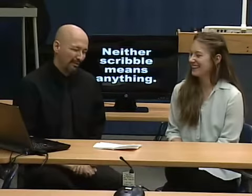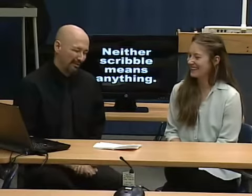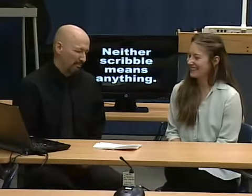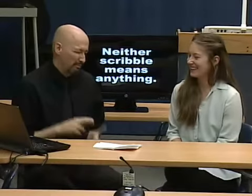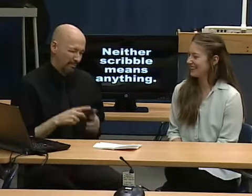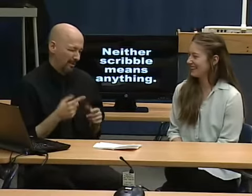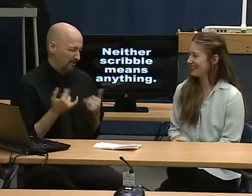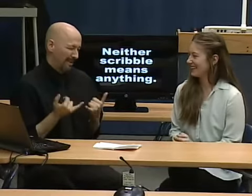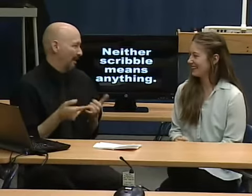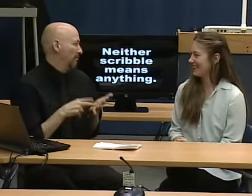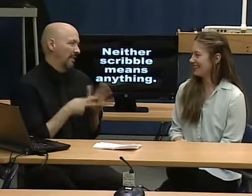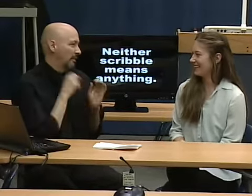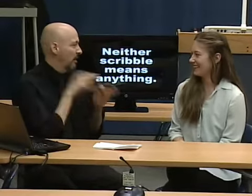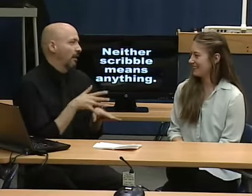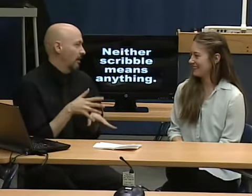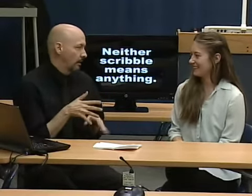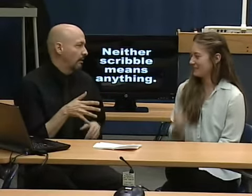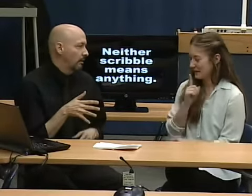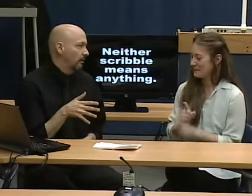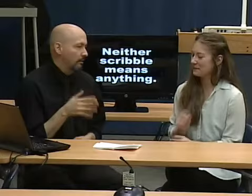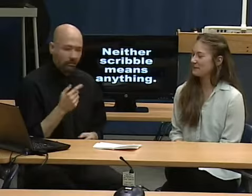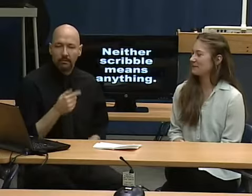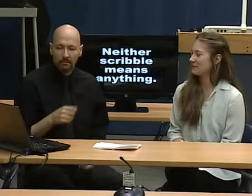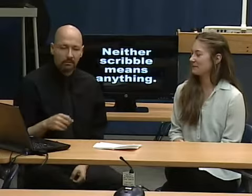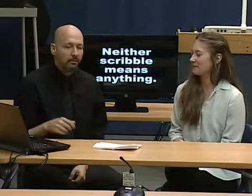But right now it doesn't mean anything. Right.